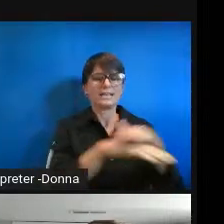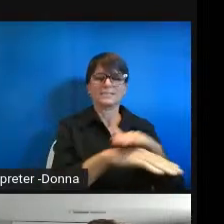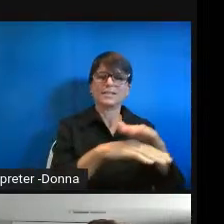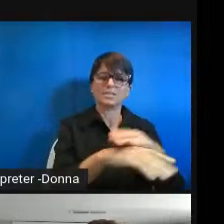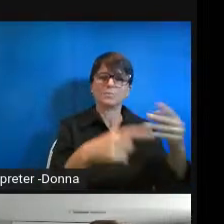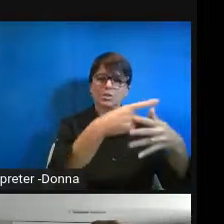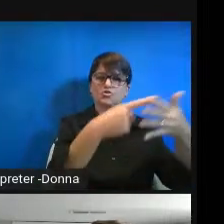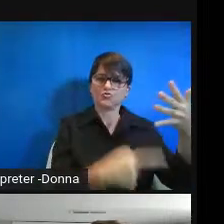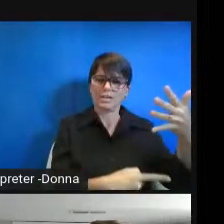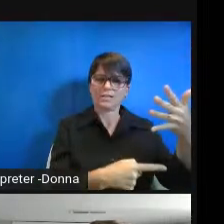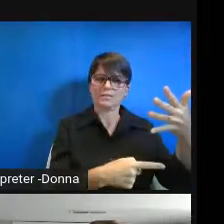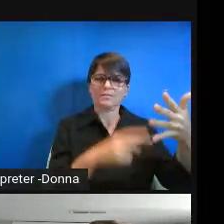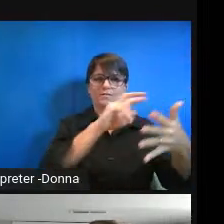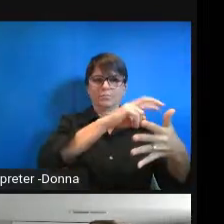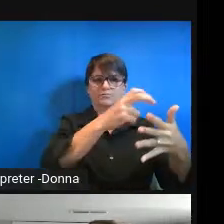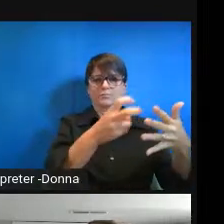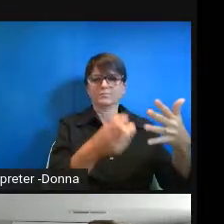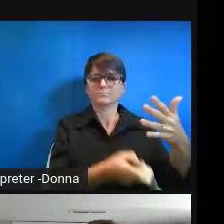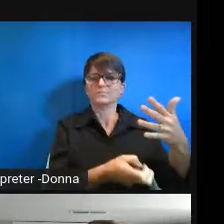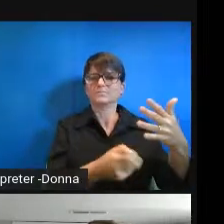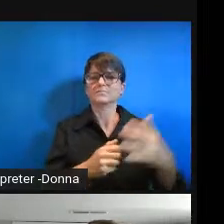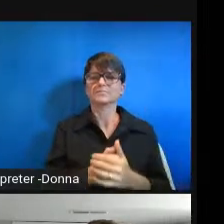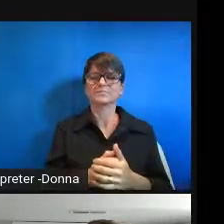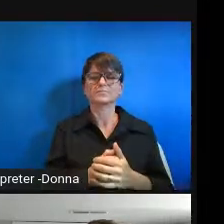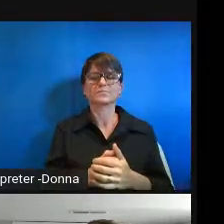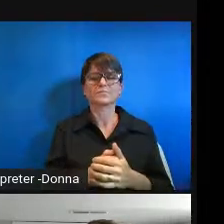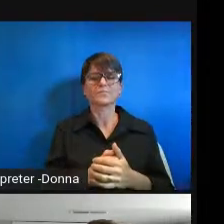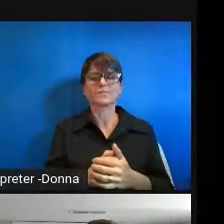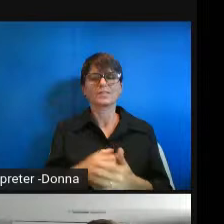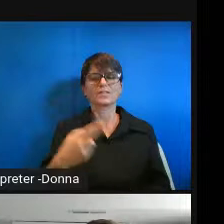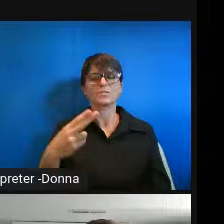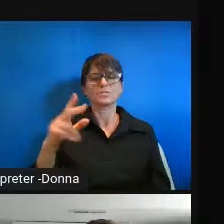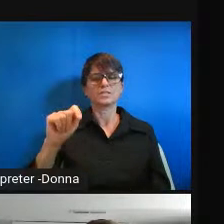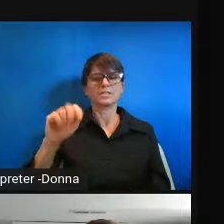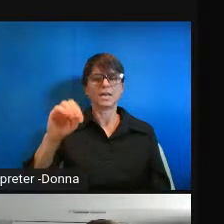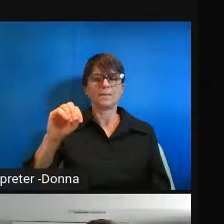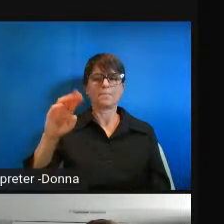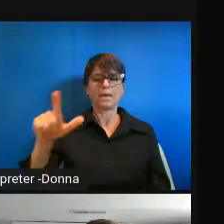Ultimately, HTML with a sprinkle of JavaScript is the